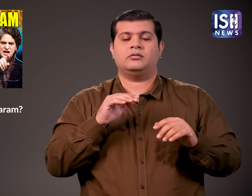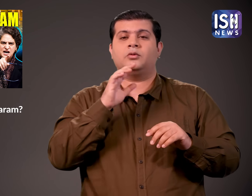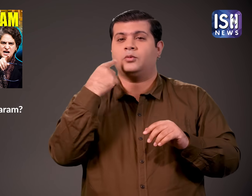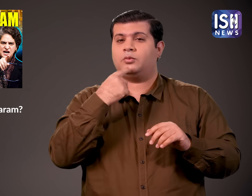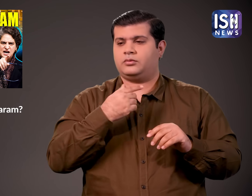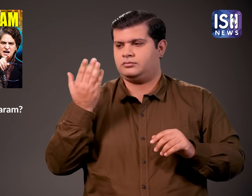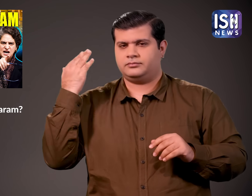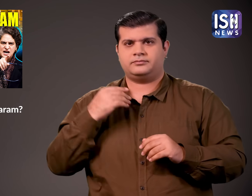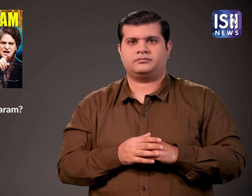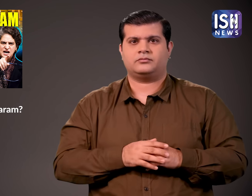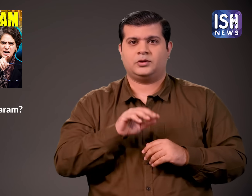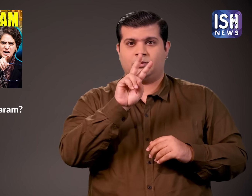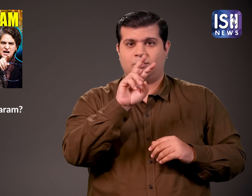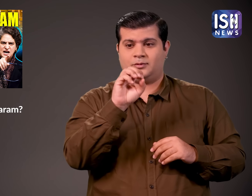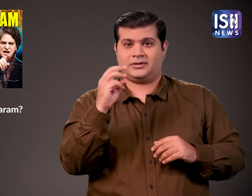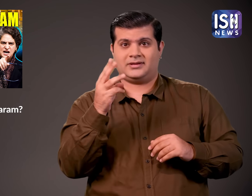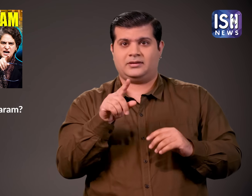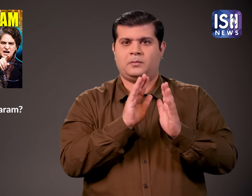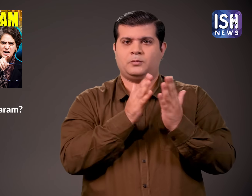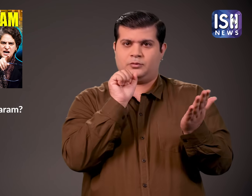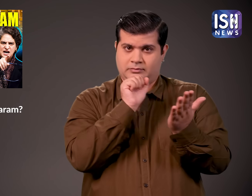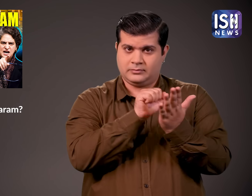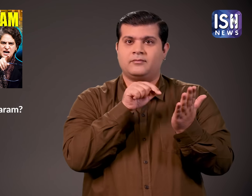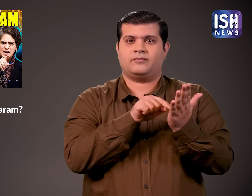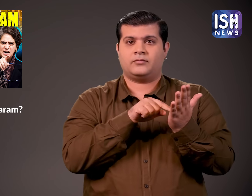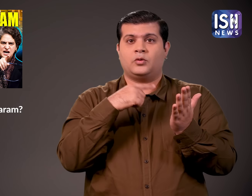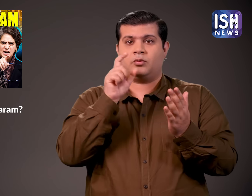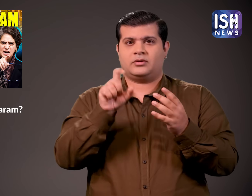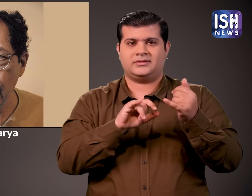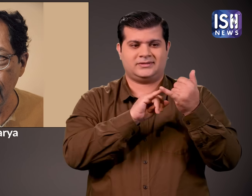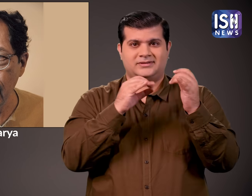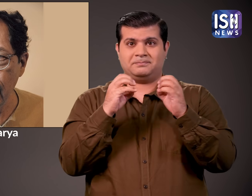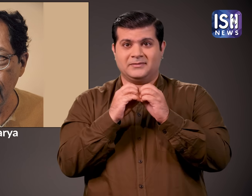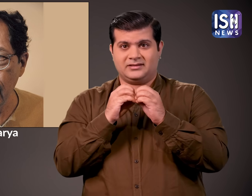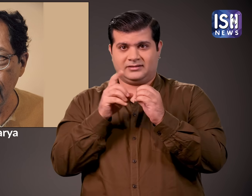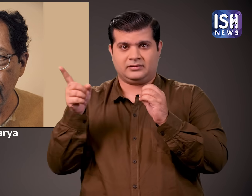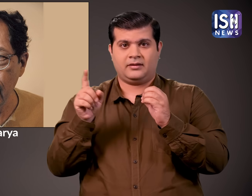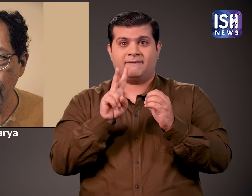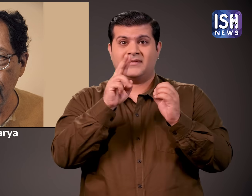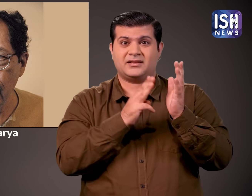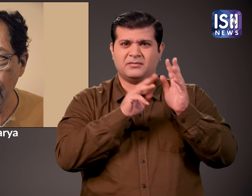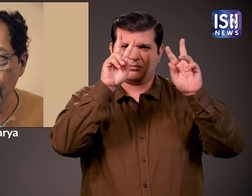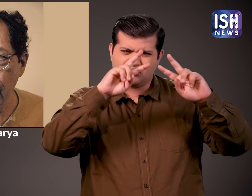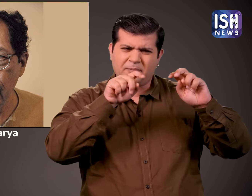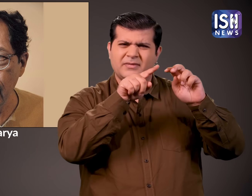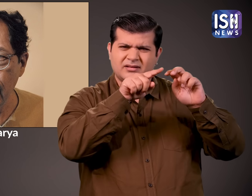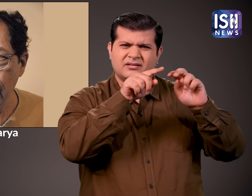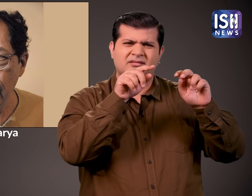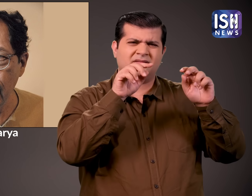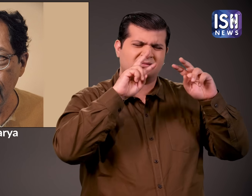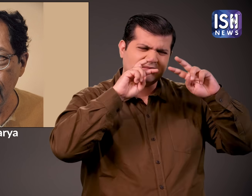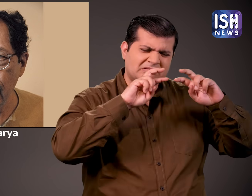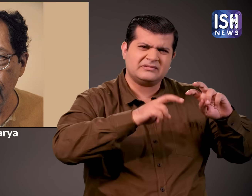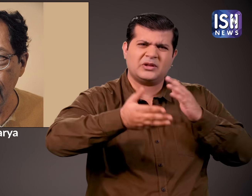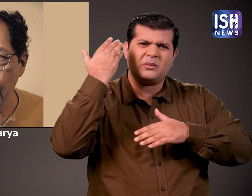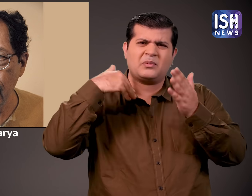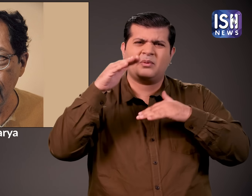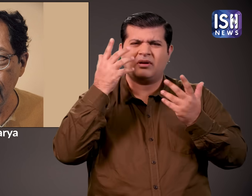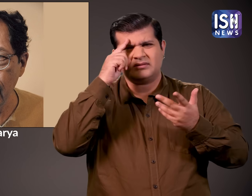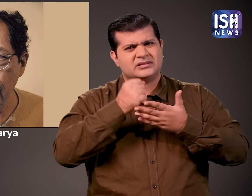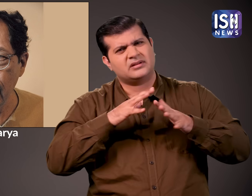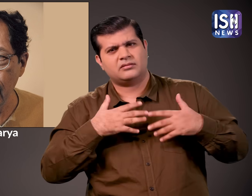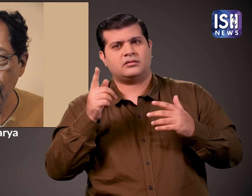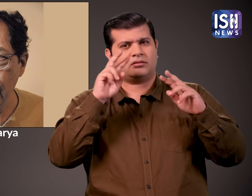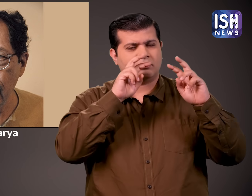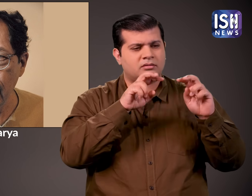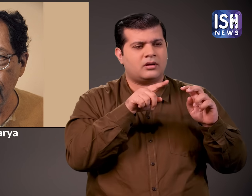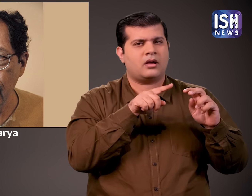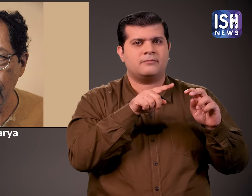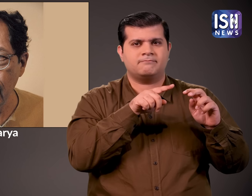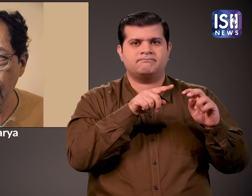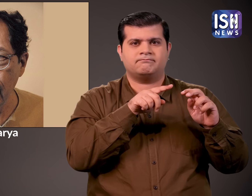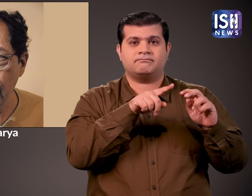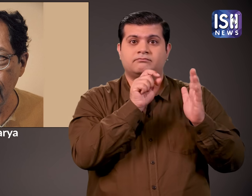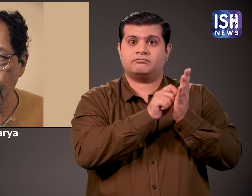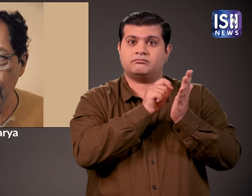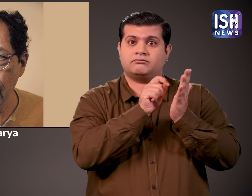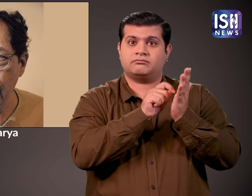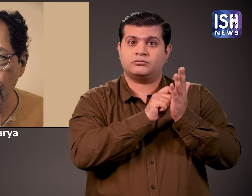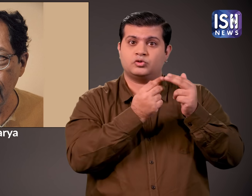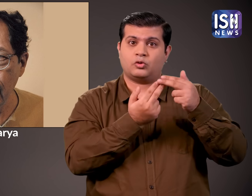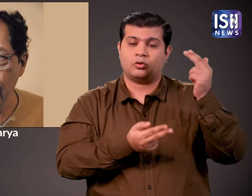In the historian Sabyasachi Bhattacharya’s 2003 book Vande Mataram: The Biography Of A Song,